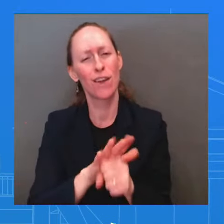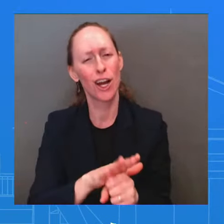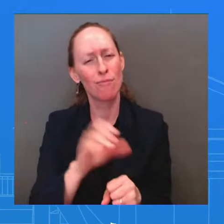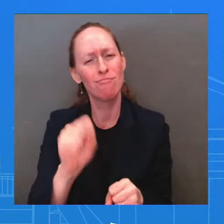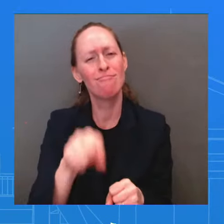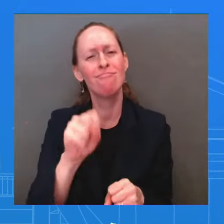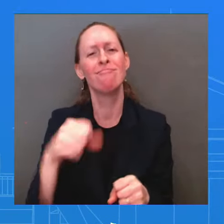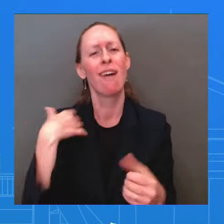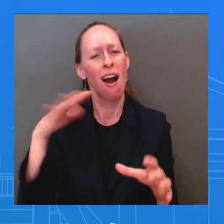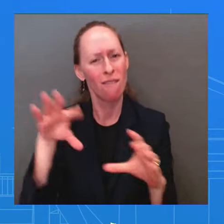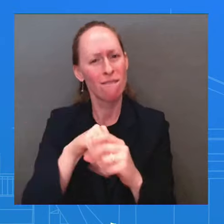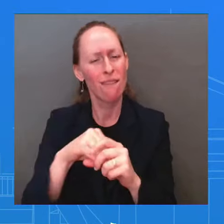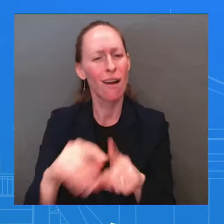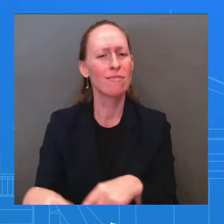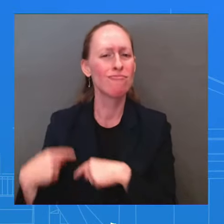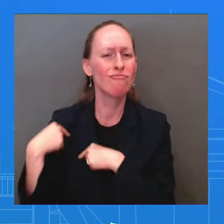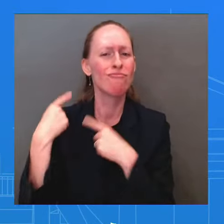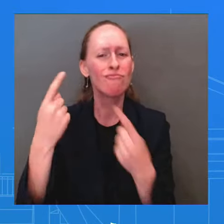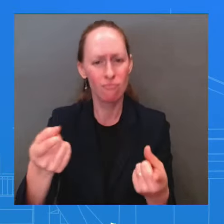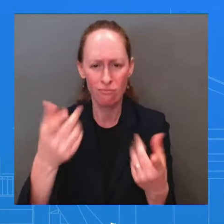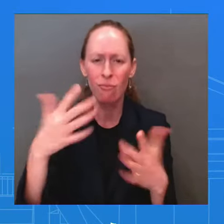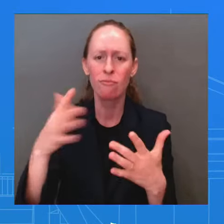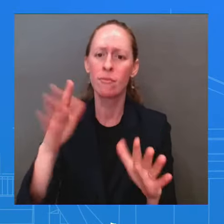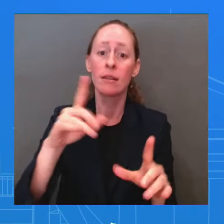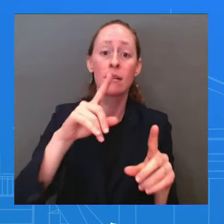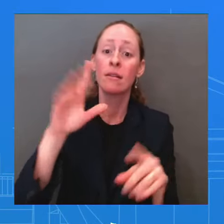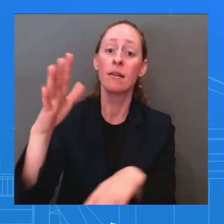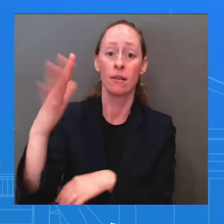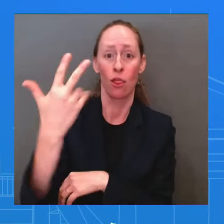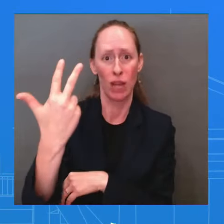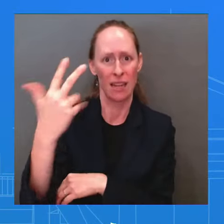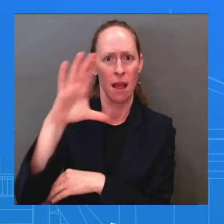how he's reached out to UAW. We have been -- we have --